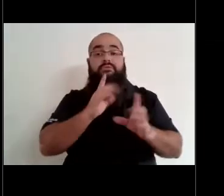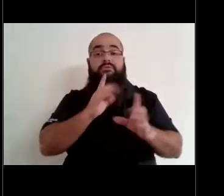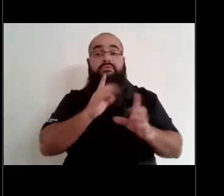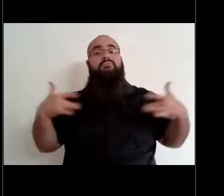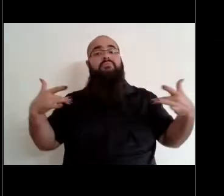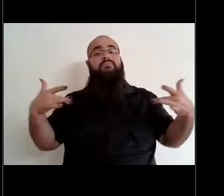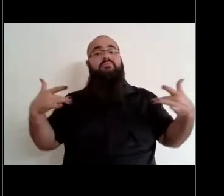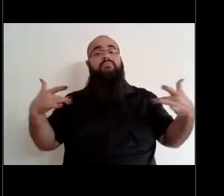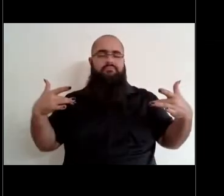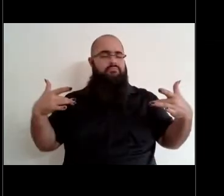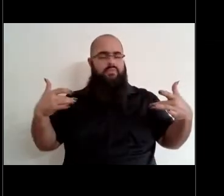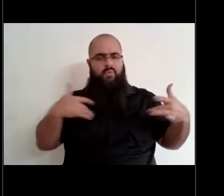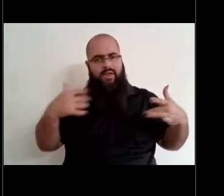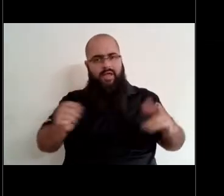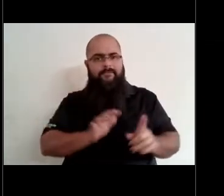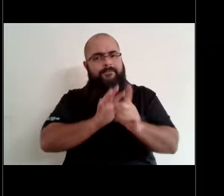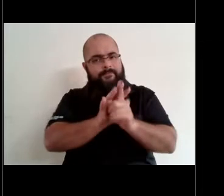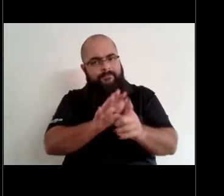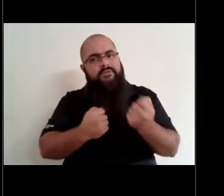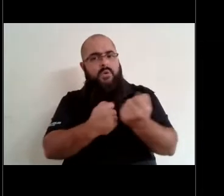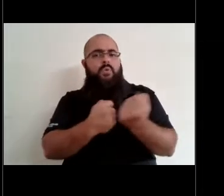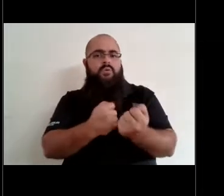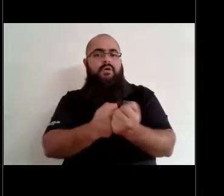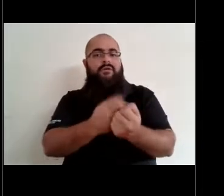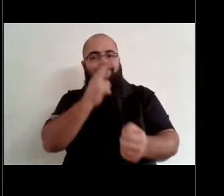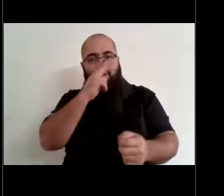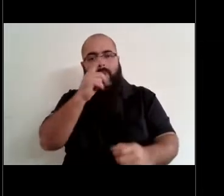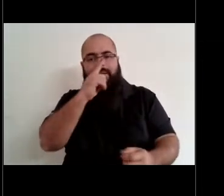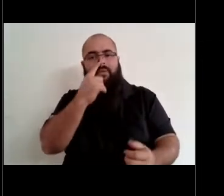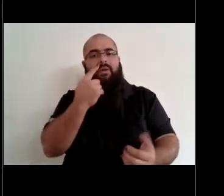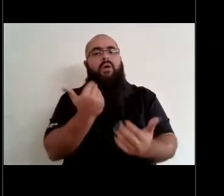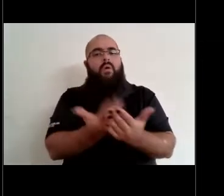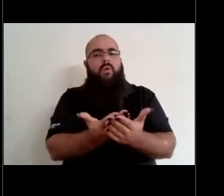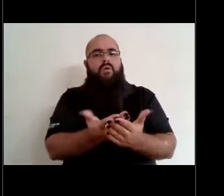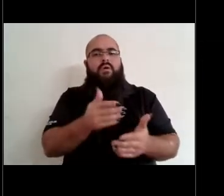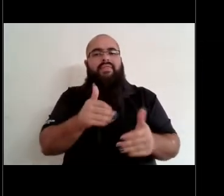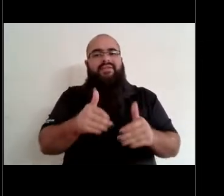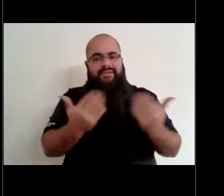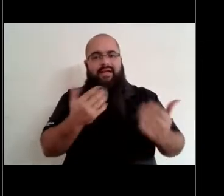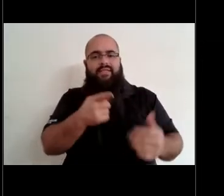We're asking certain questions around risk and look for, I guess, opportunities that